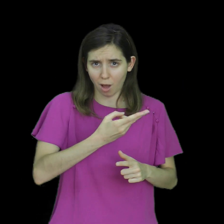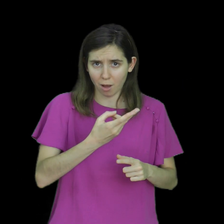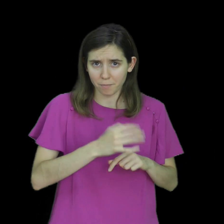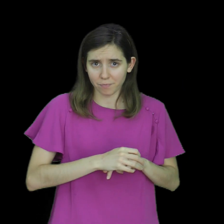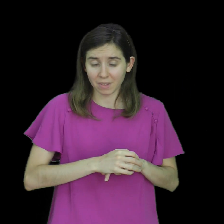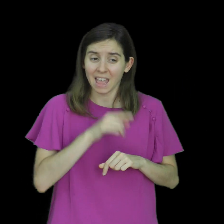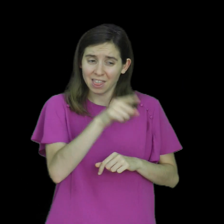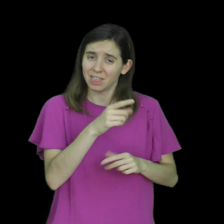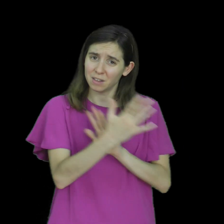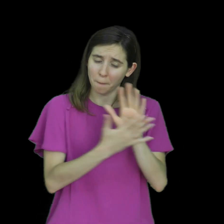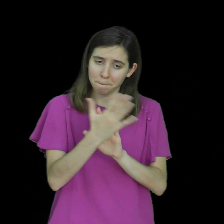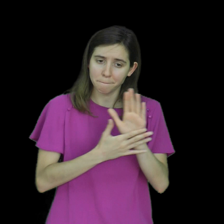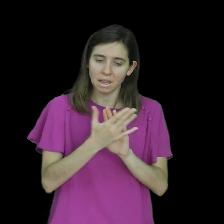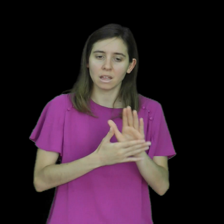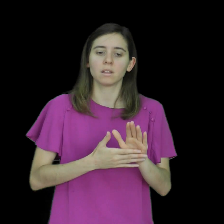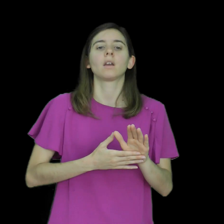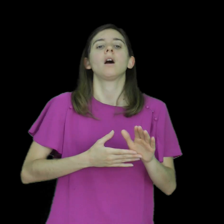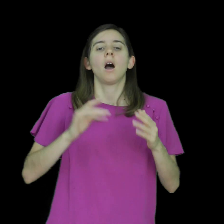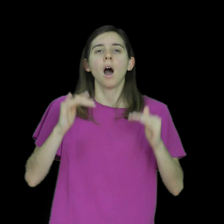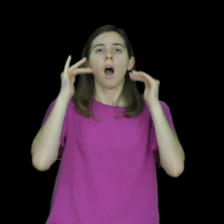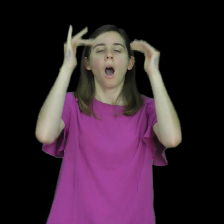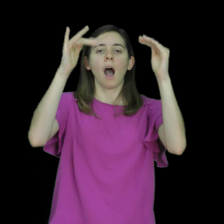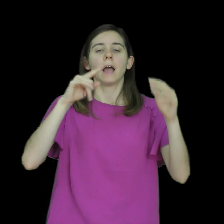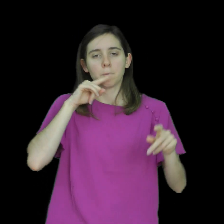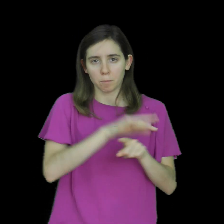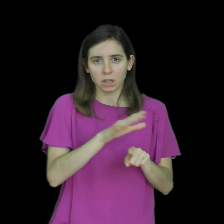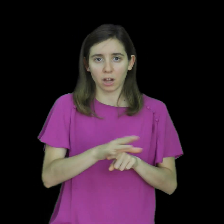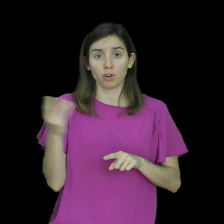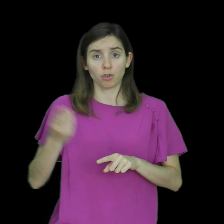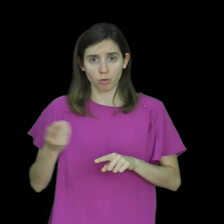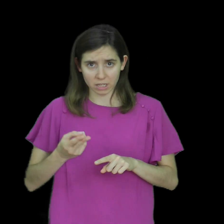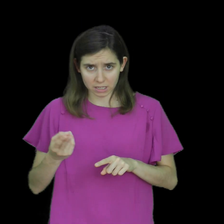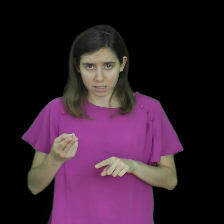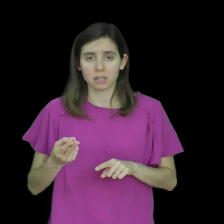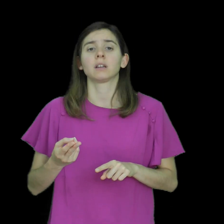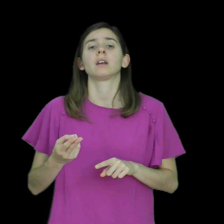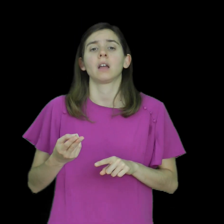This causes high blood sugars and extra high insulin levels that can lead to